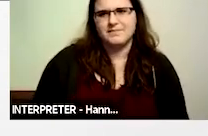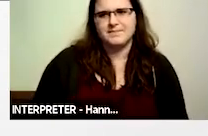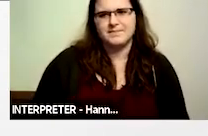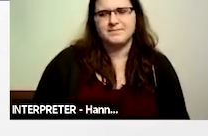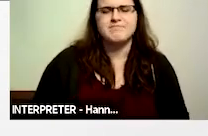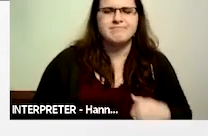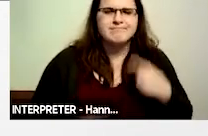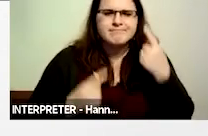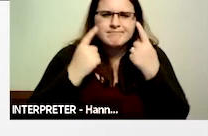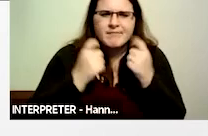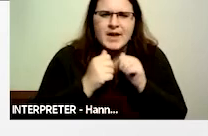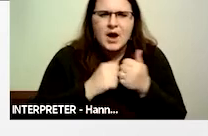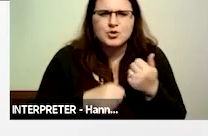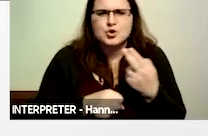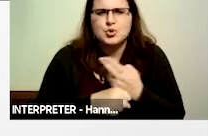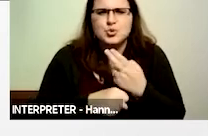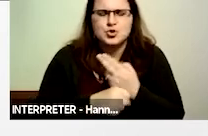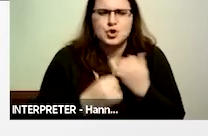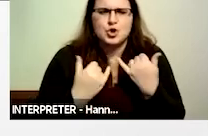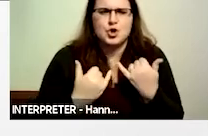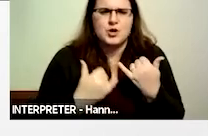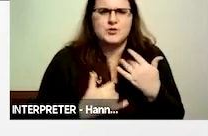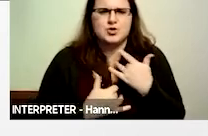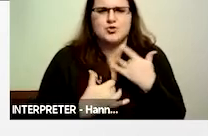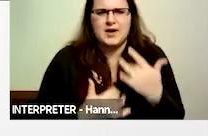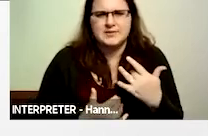Ben Woelk: But the other thing is just recognizing the limited